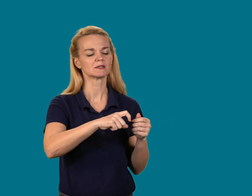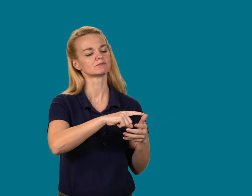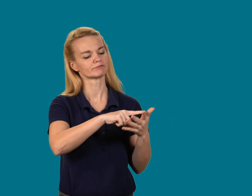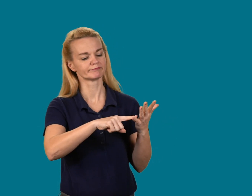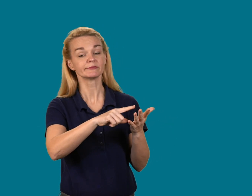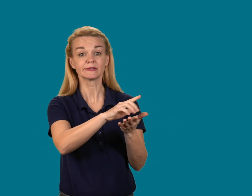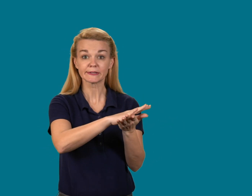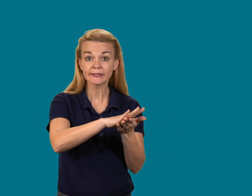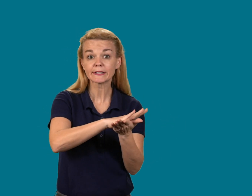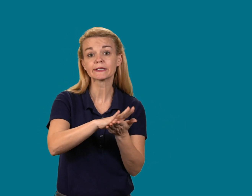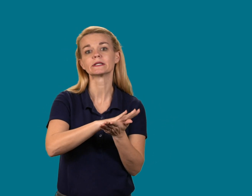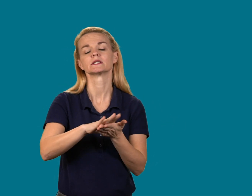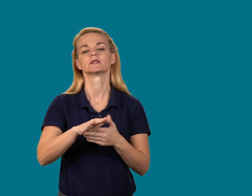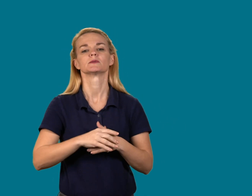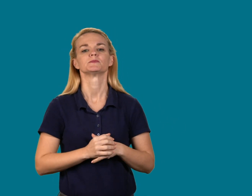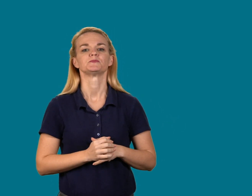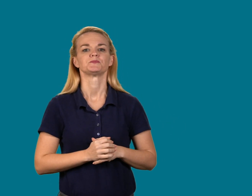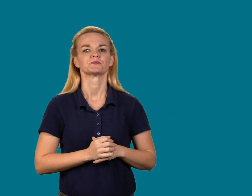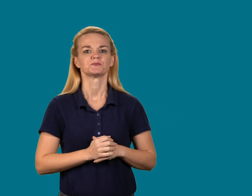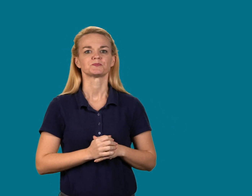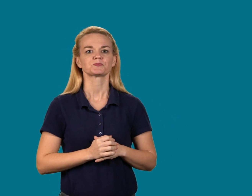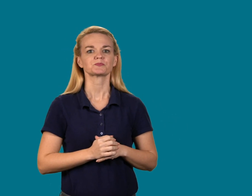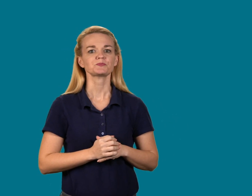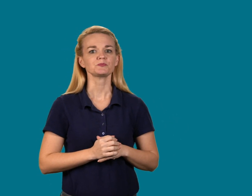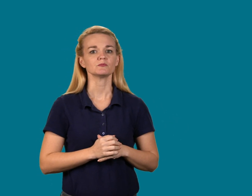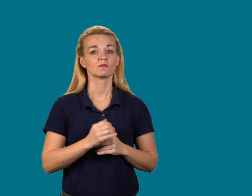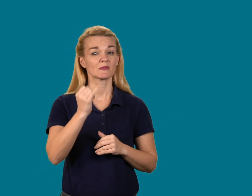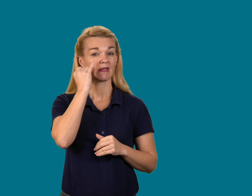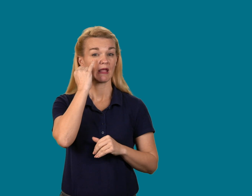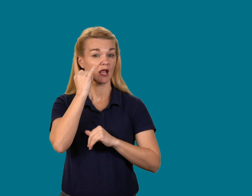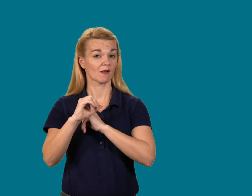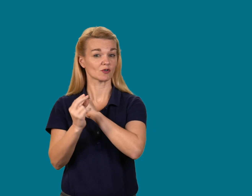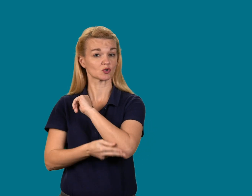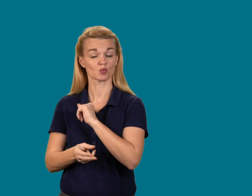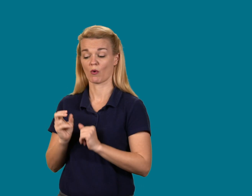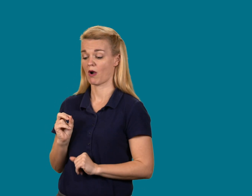and when removing garbage bags and handling